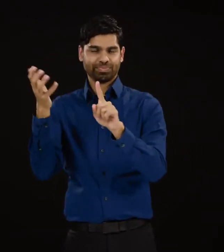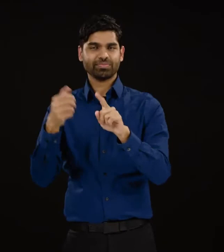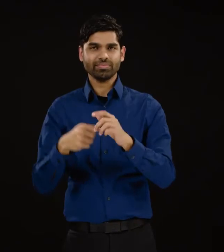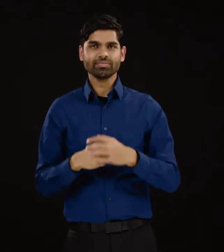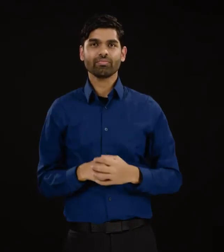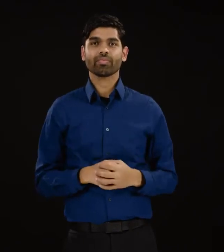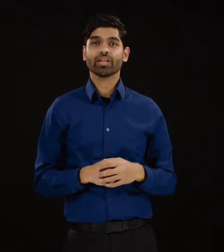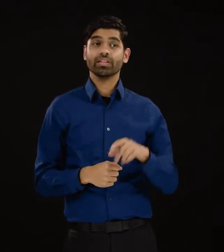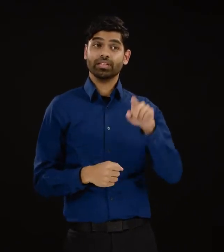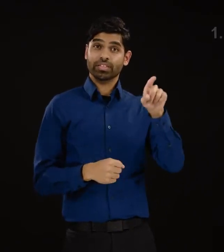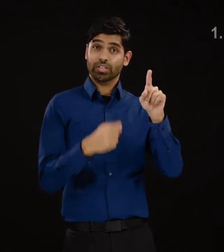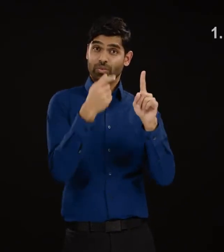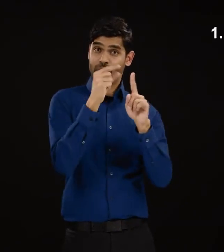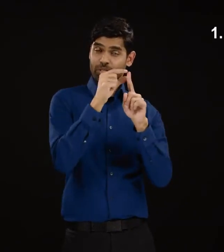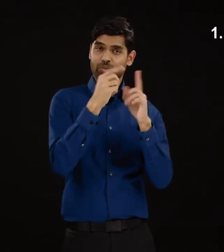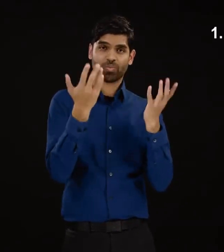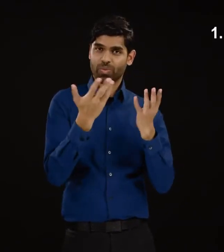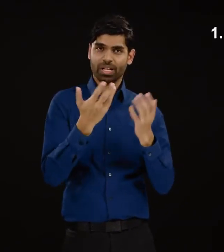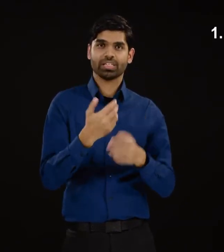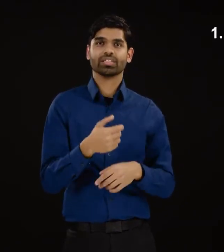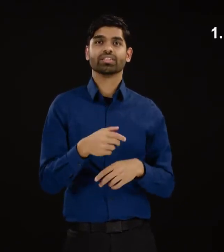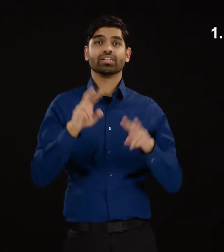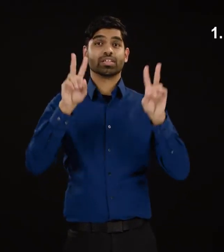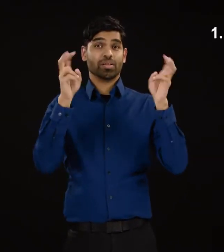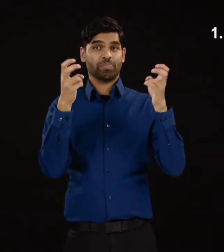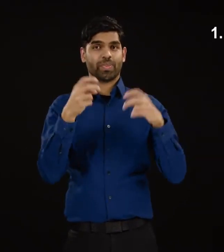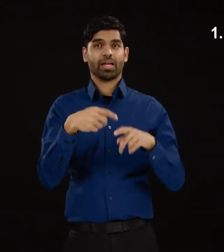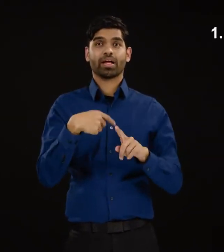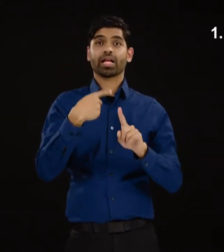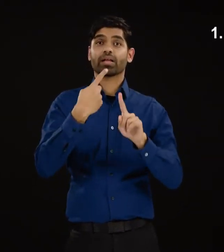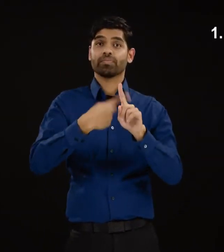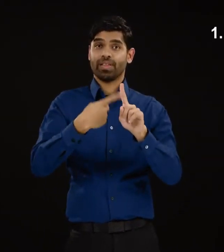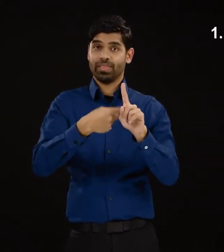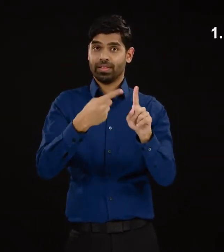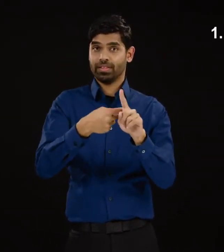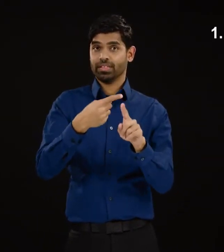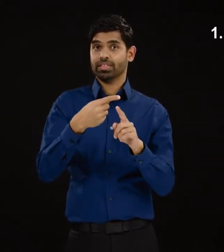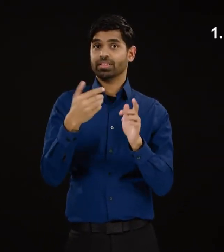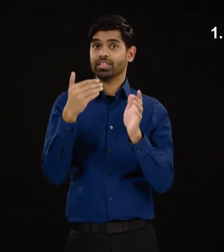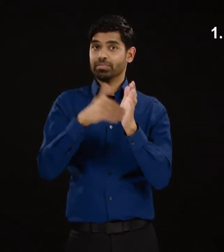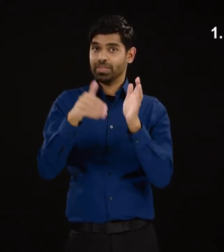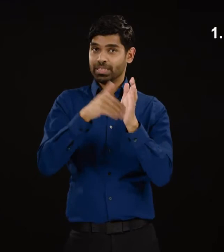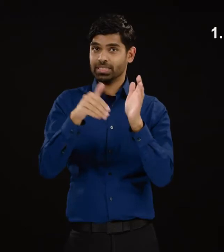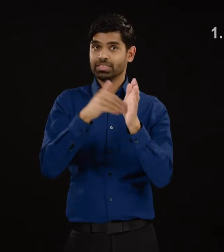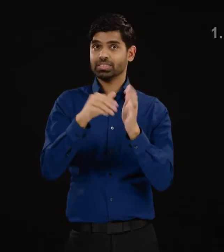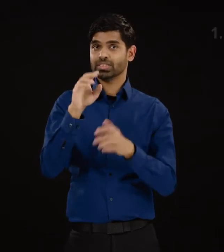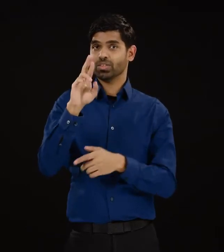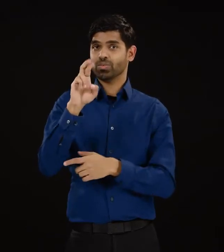1. "Monthly recurring charges" are things a consumer will see on their bill every month while